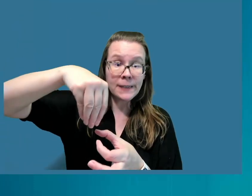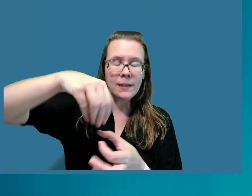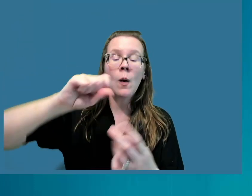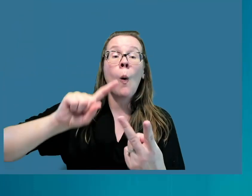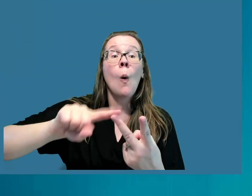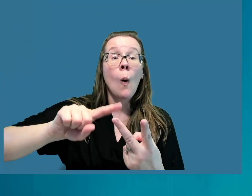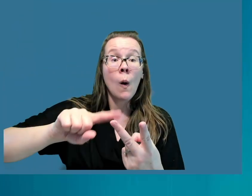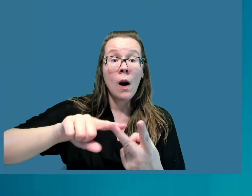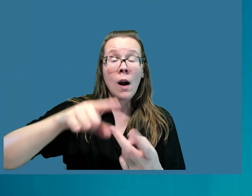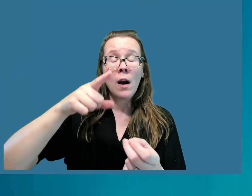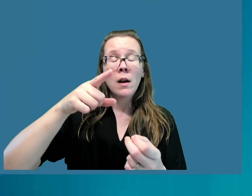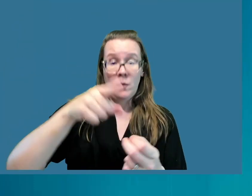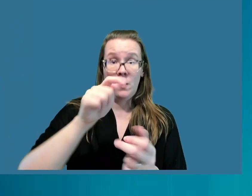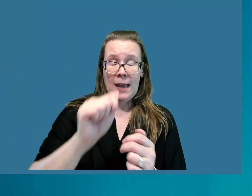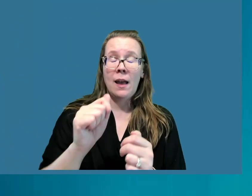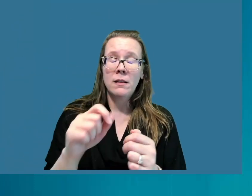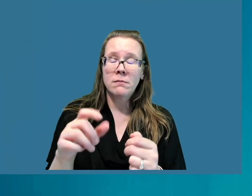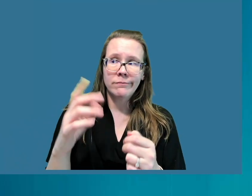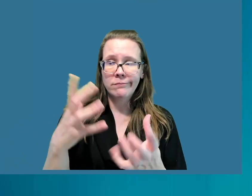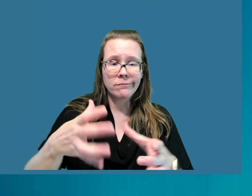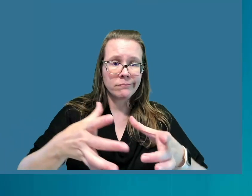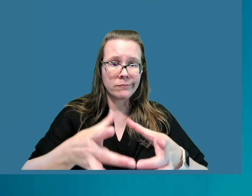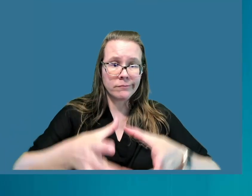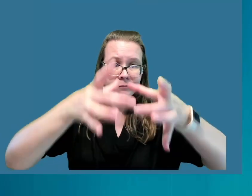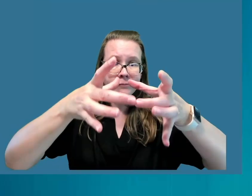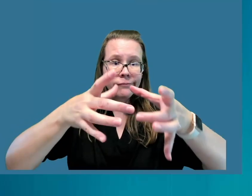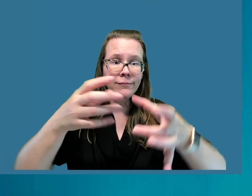Royal icing dries out really quickly, so you can buy these silicone caps for